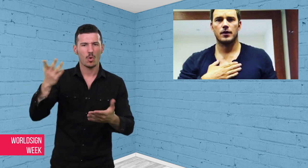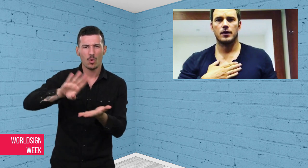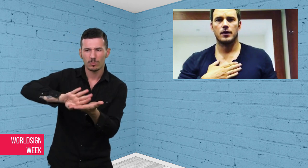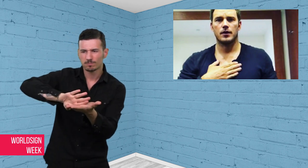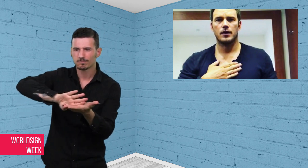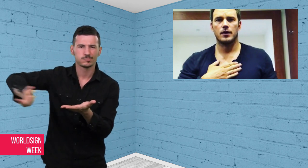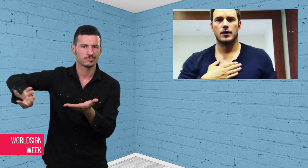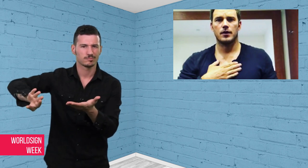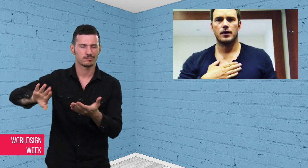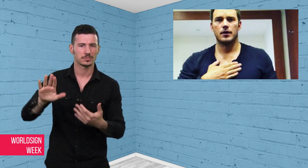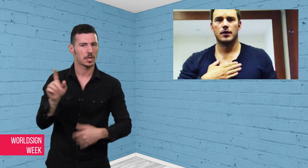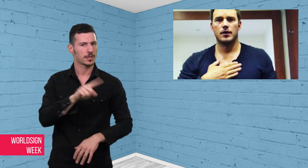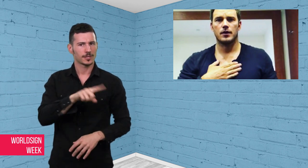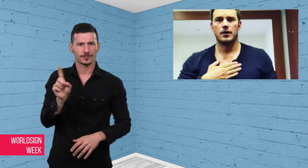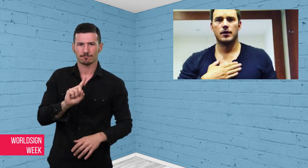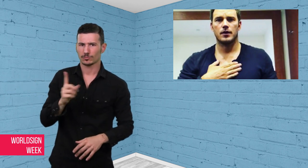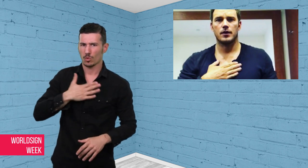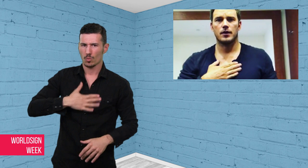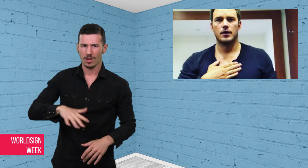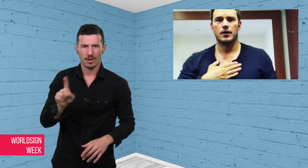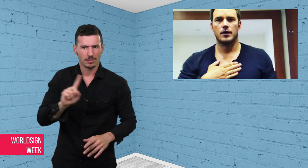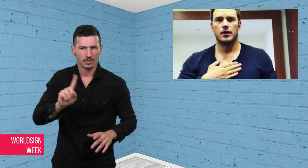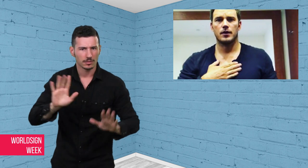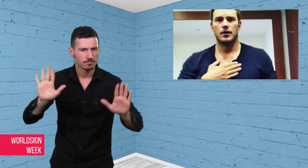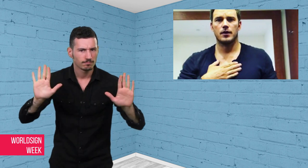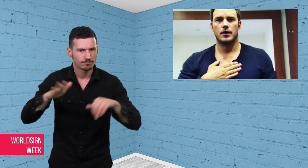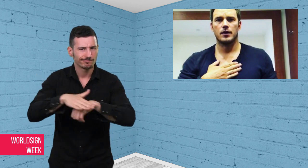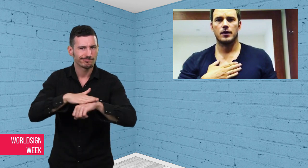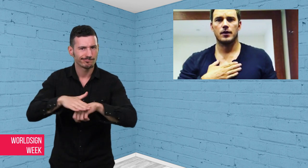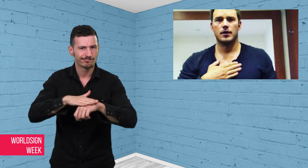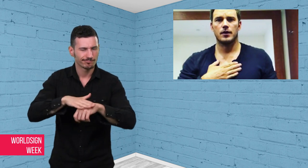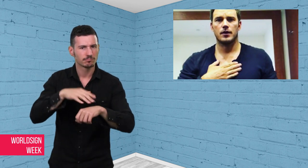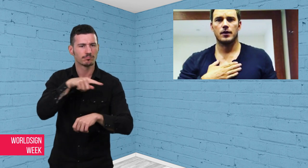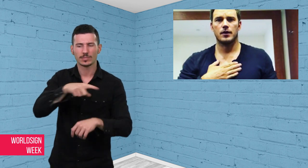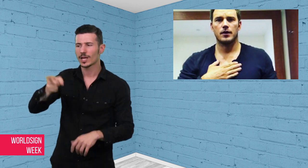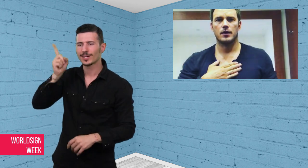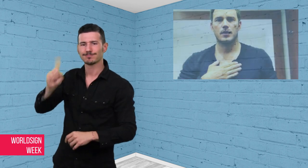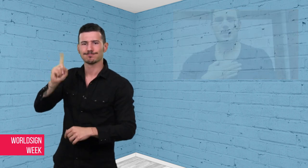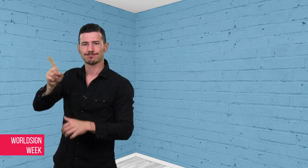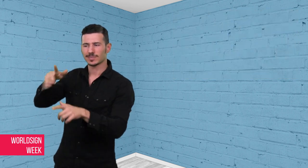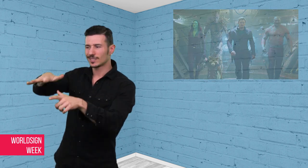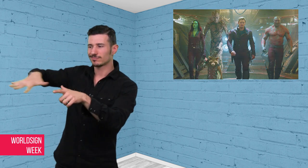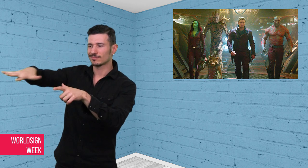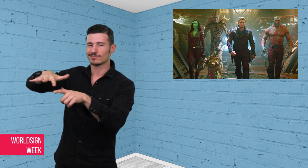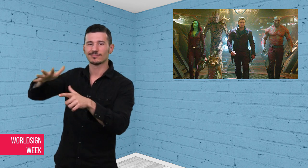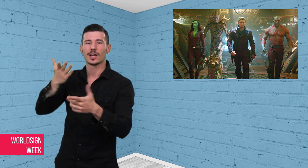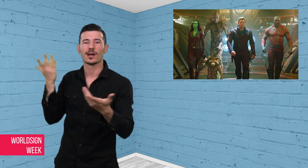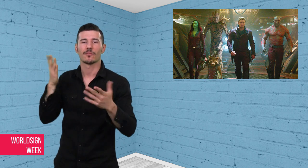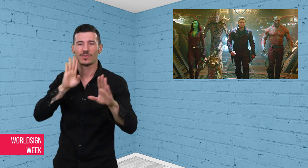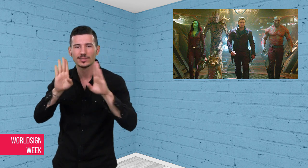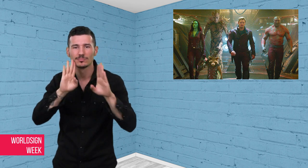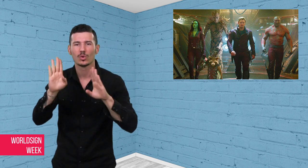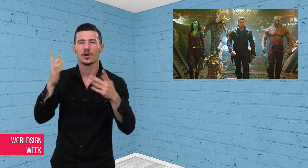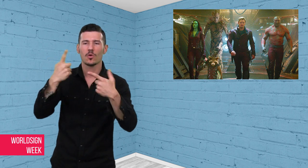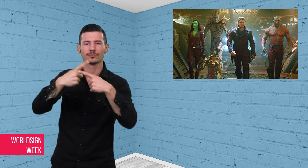impaired” people who use subtitles and scolded social media for not making it